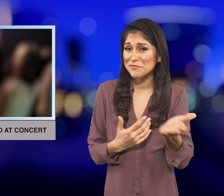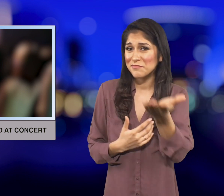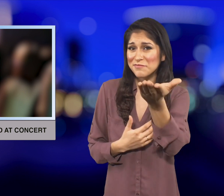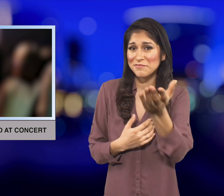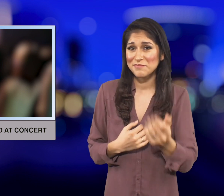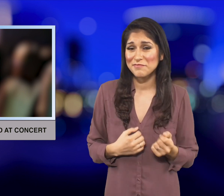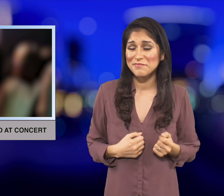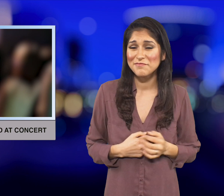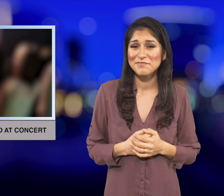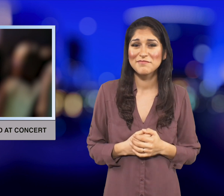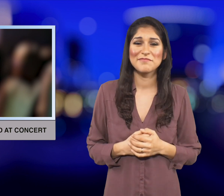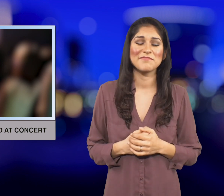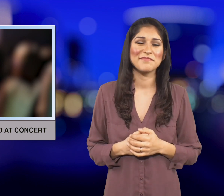Take a look.